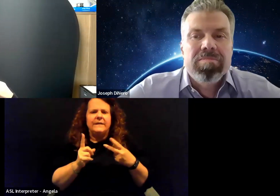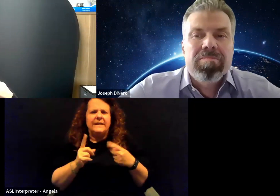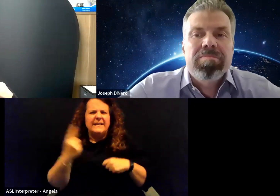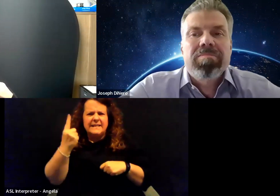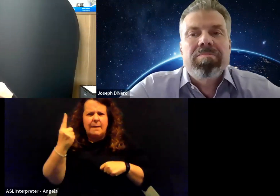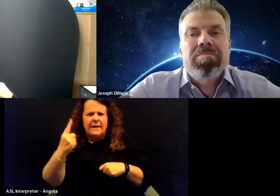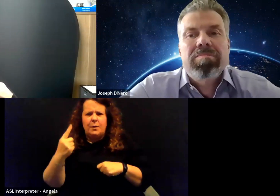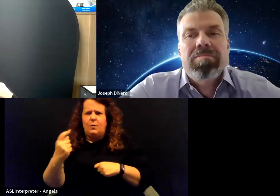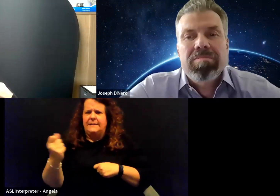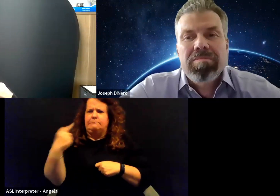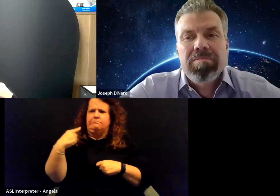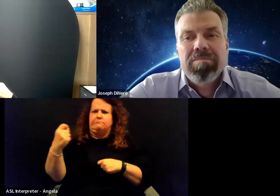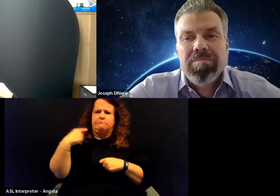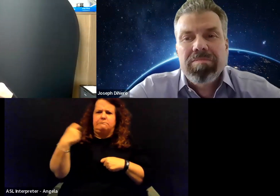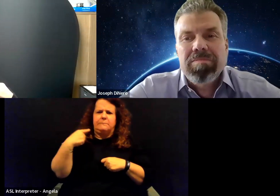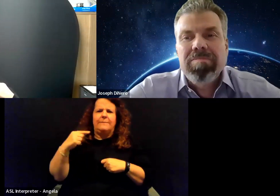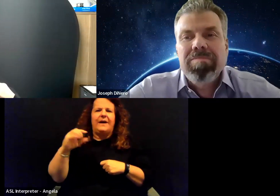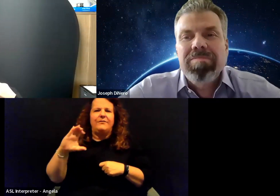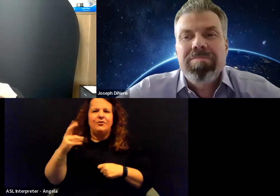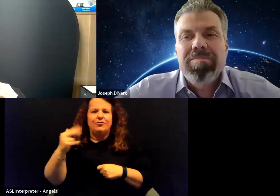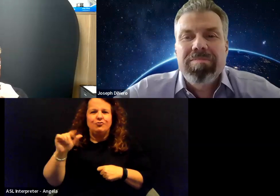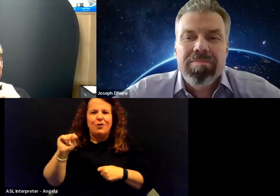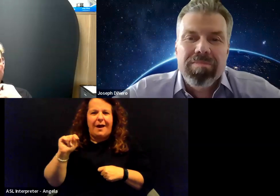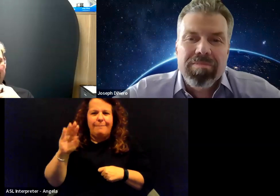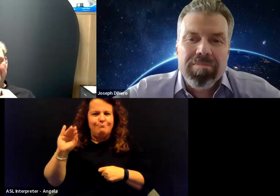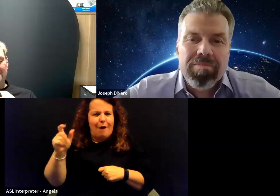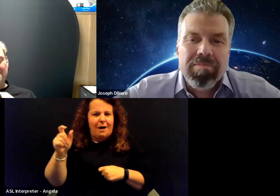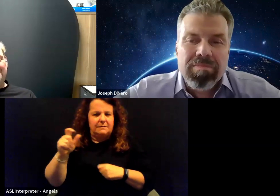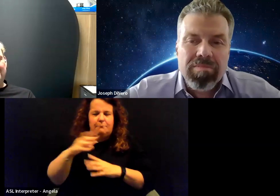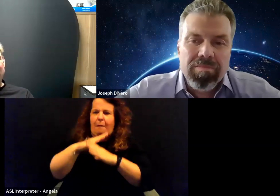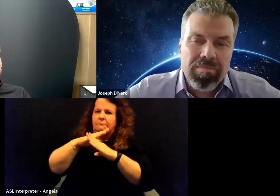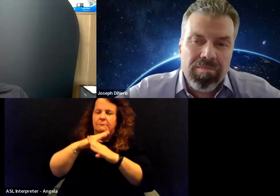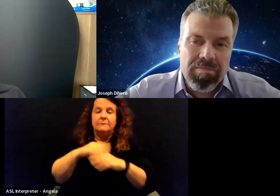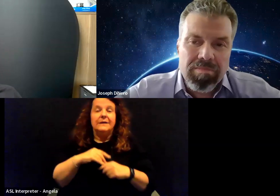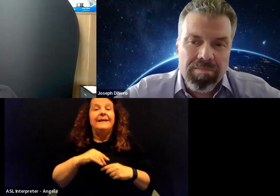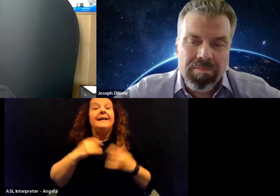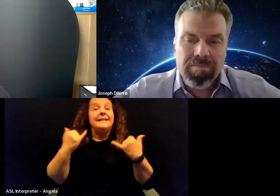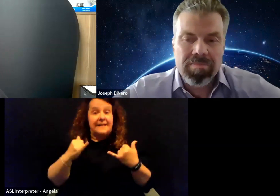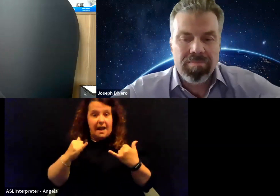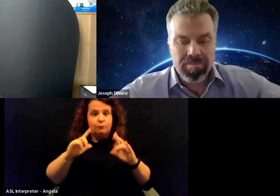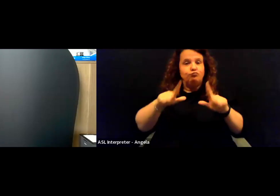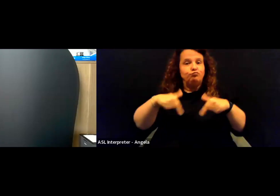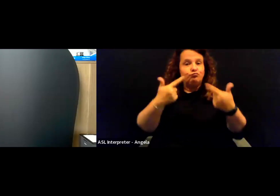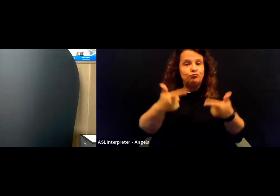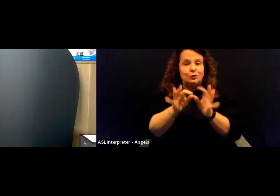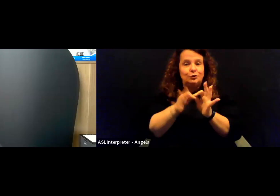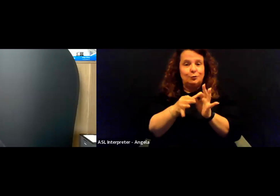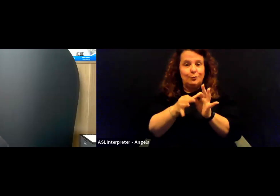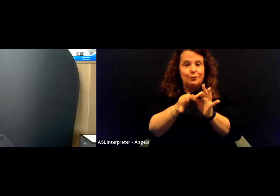messaging me about the chat box. So, and then let's go ahead and do an interpreter switch. Let's go ahead and bring Kirk up.